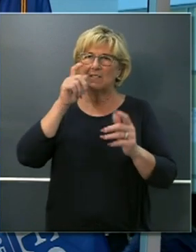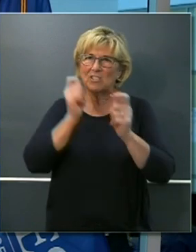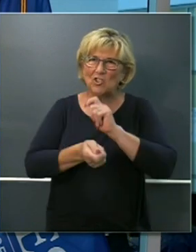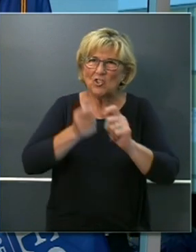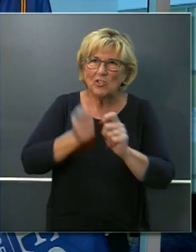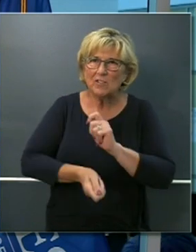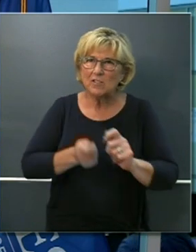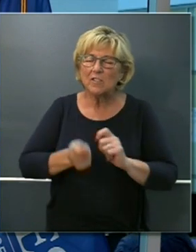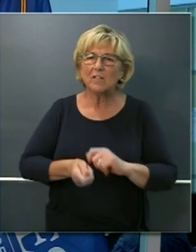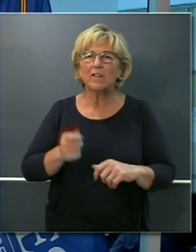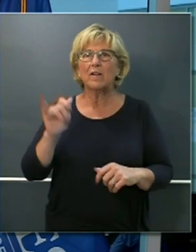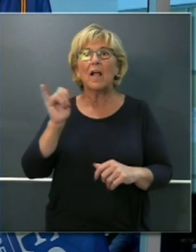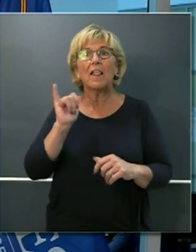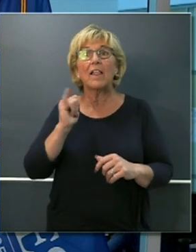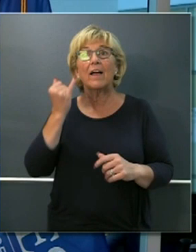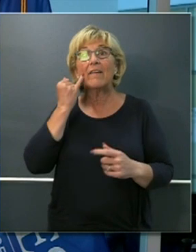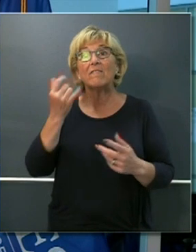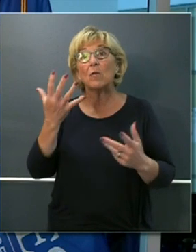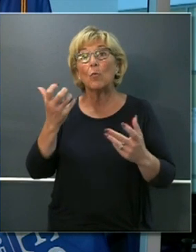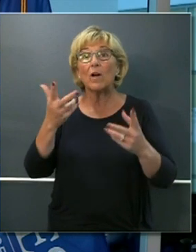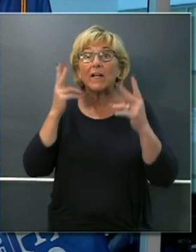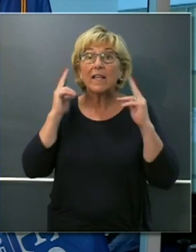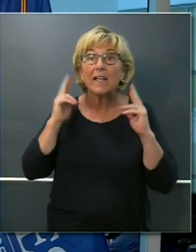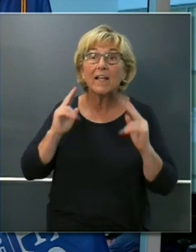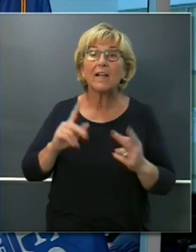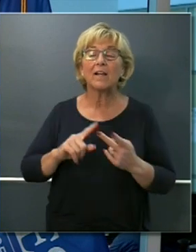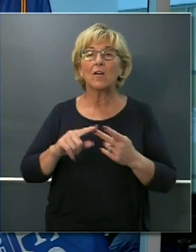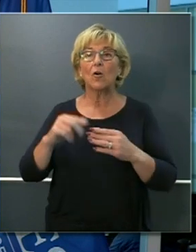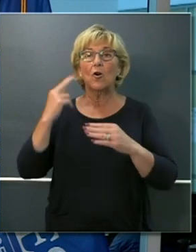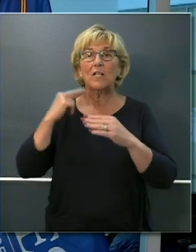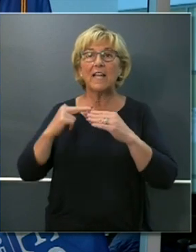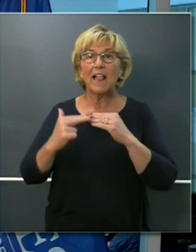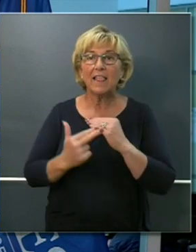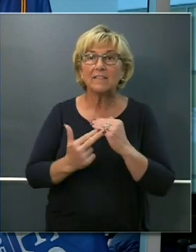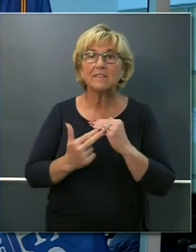MOVE WITH LOWER RISK. THOSE KINDS OF ENVIRONMENTS WILL BE TALKING AS WELL BUT WE REALLY